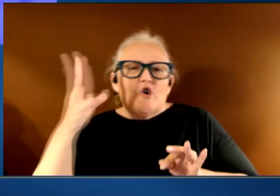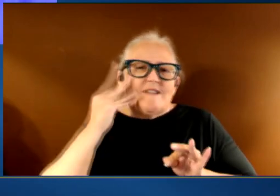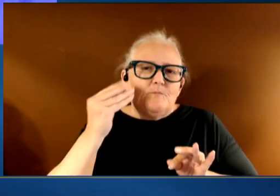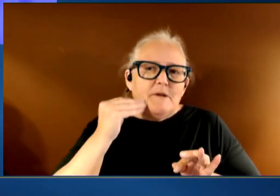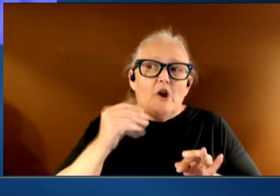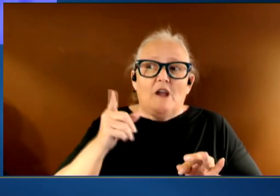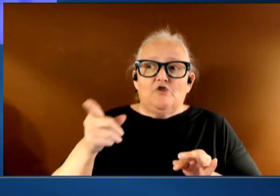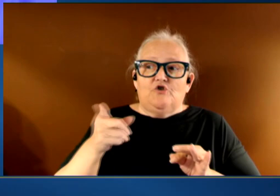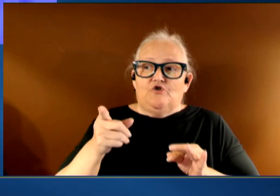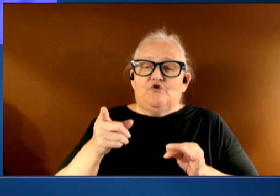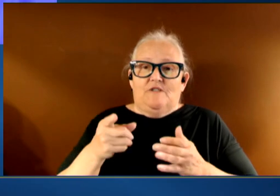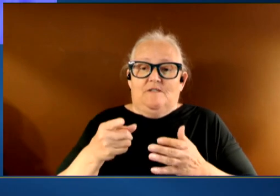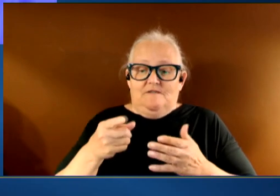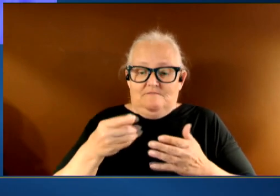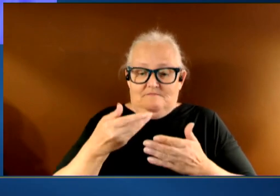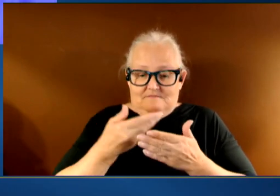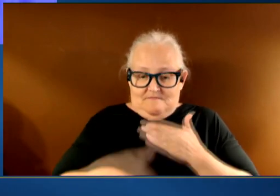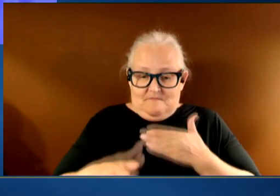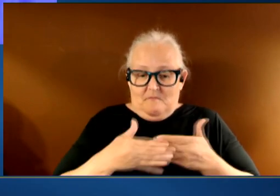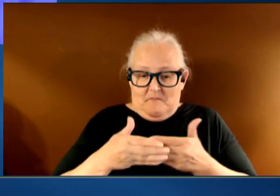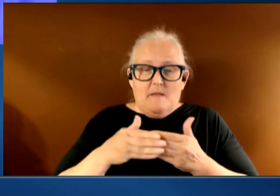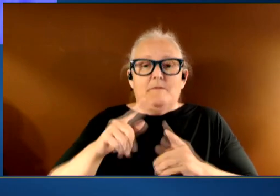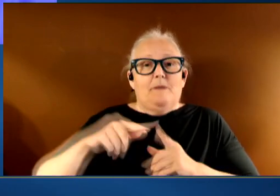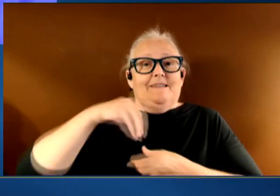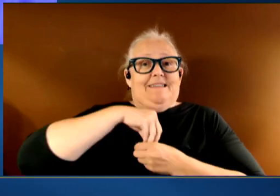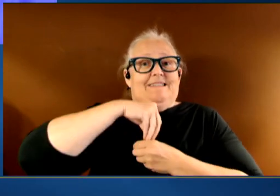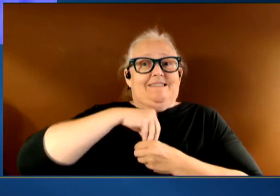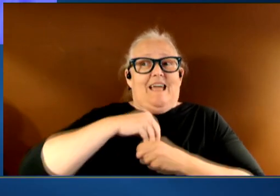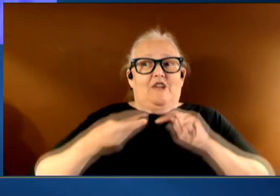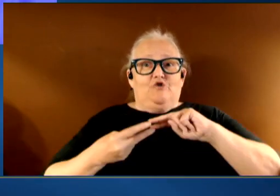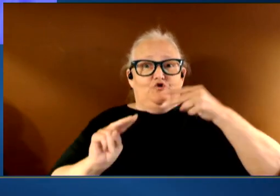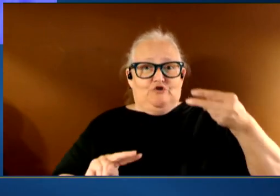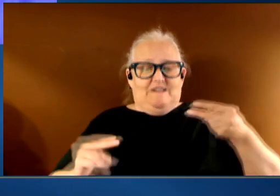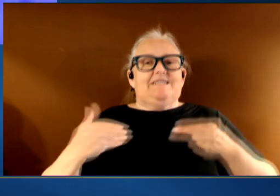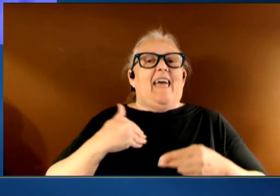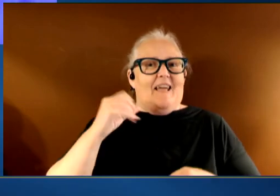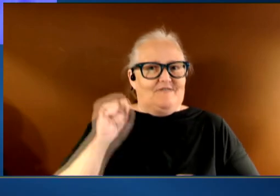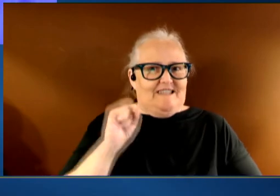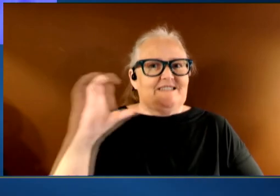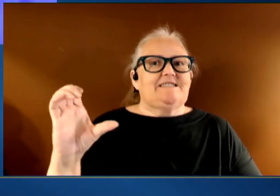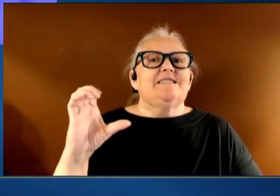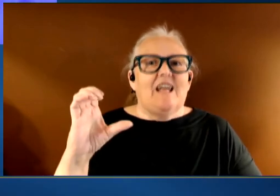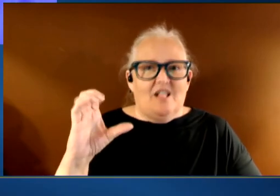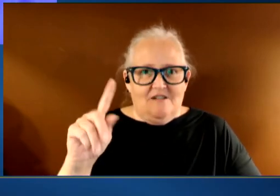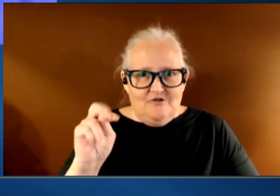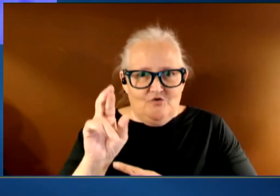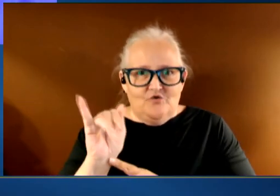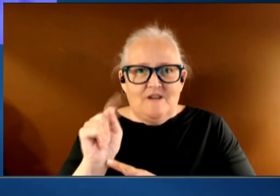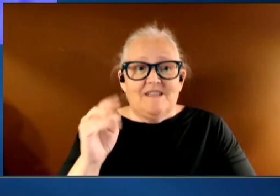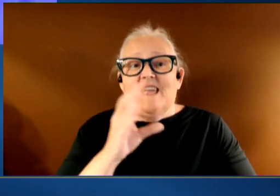cell trait. We are also proud to be recognizing the trailblazing Dr. Clarice Reid, the longest